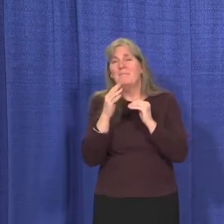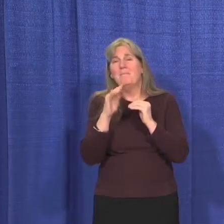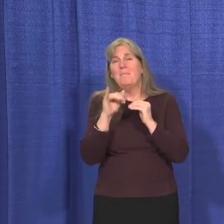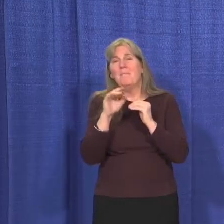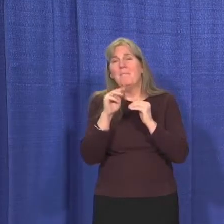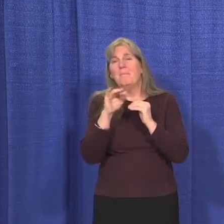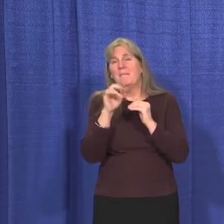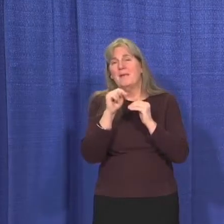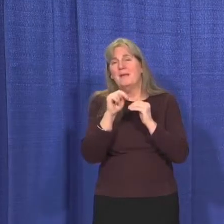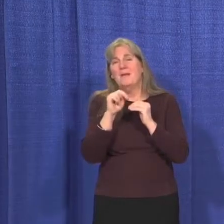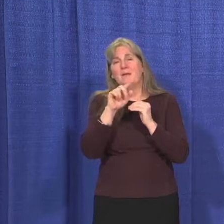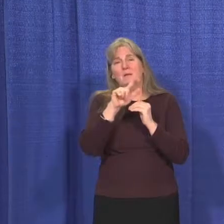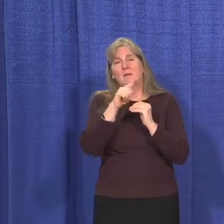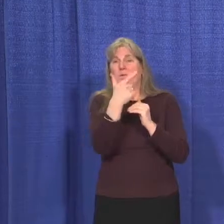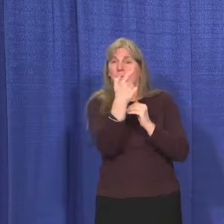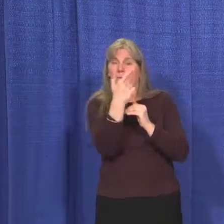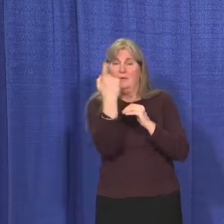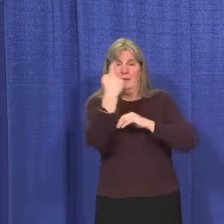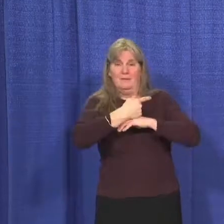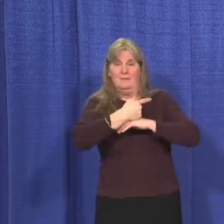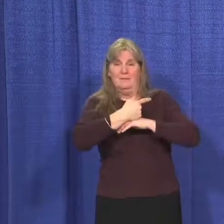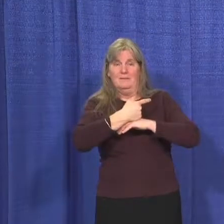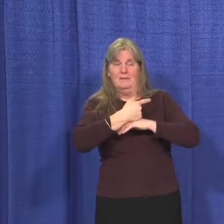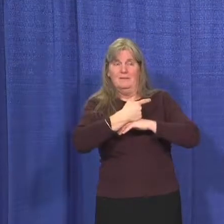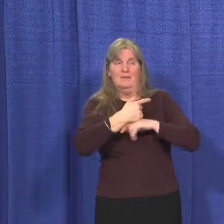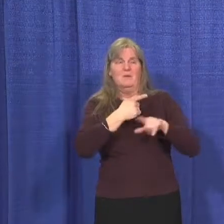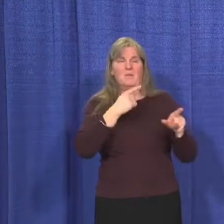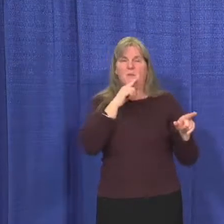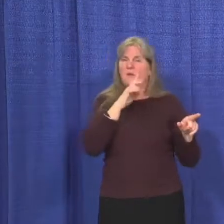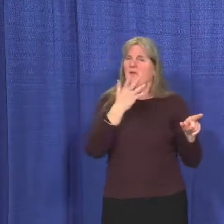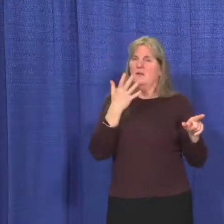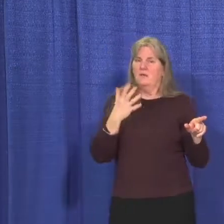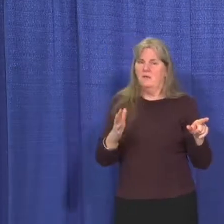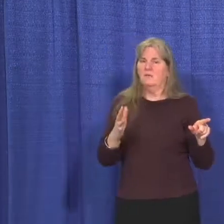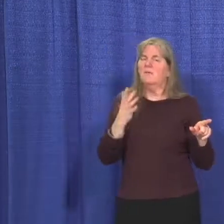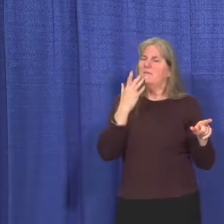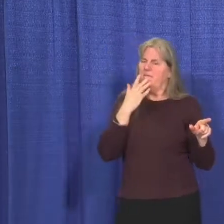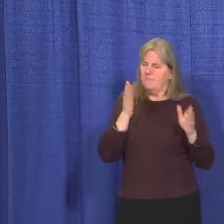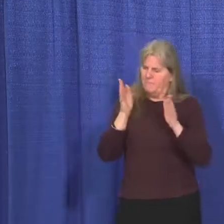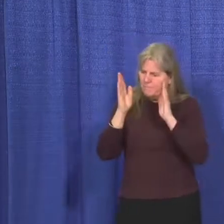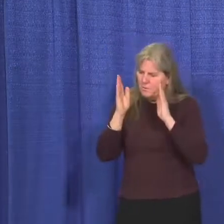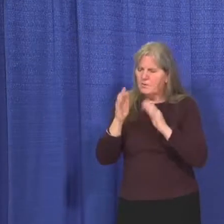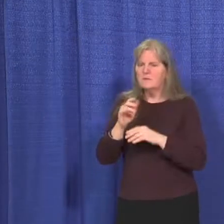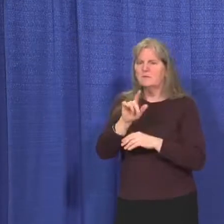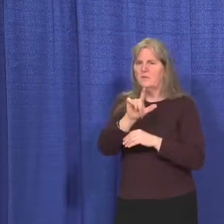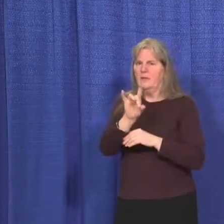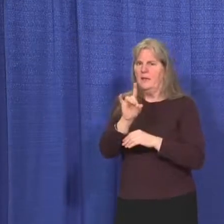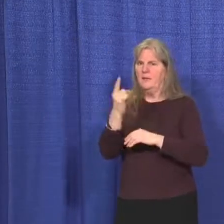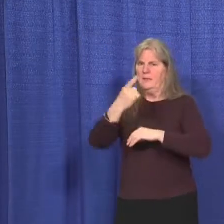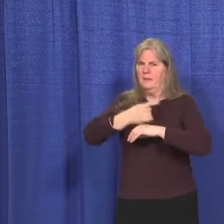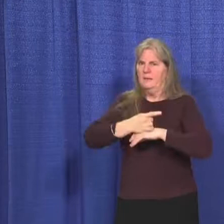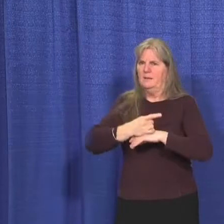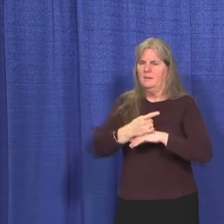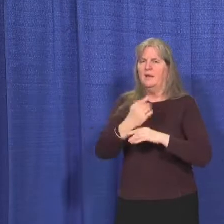Moderna by the manufacturer is 21 days. We try to steer people to 28